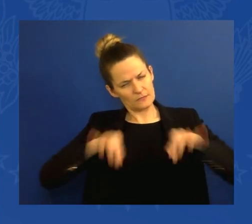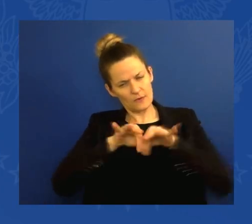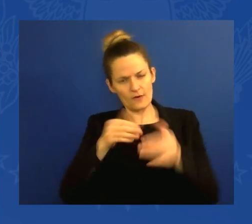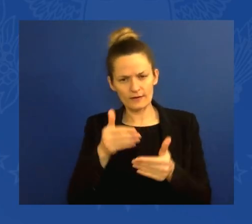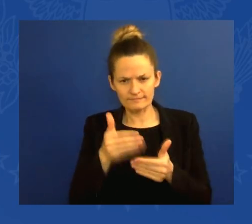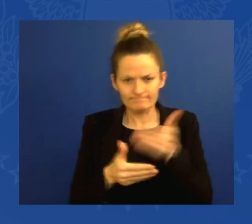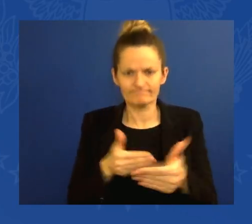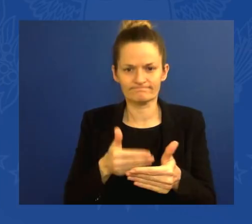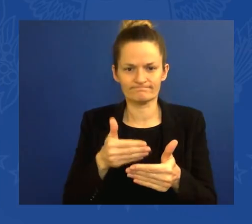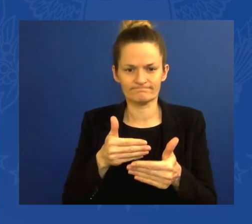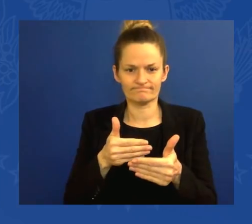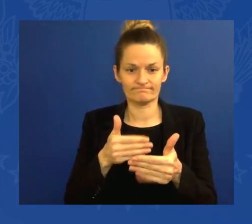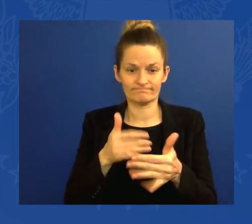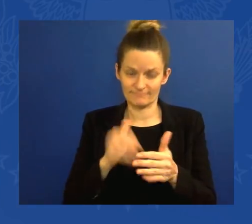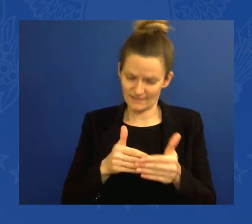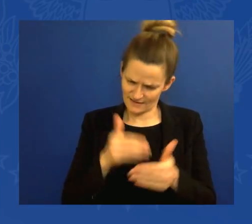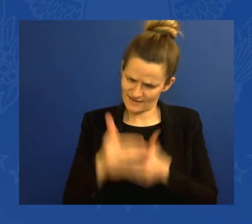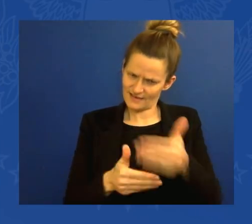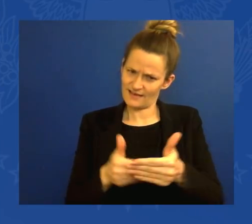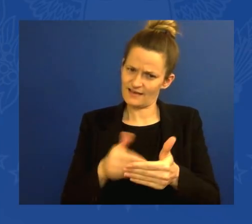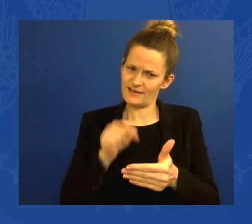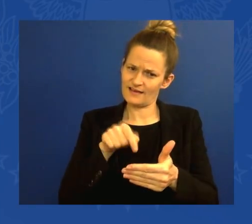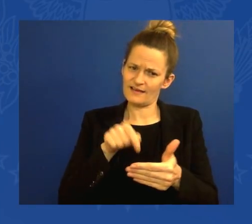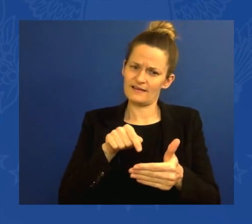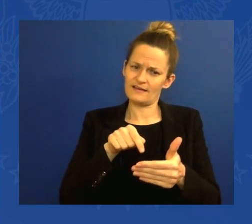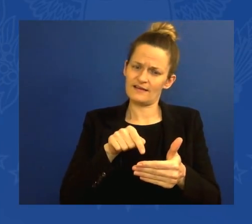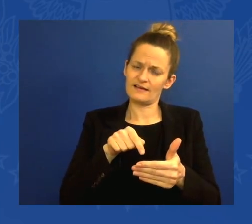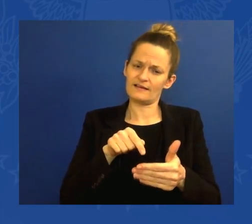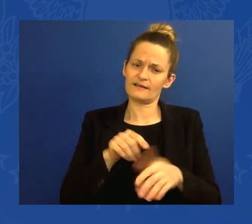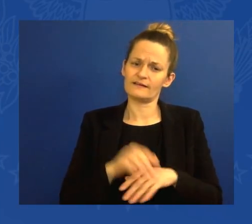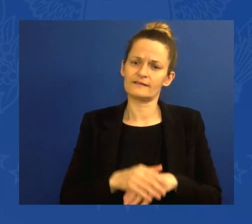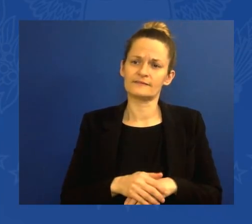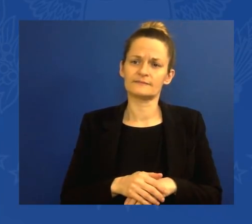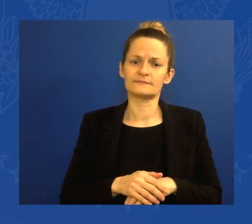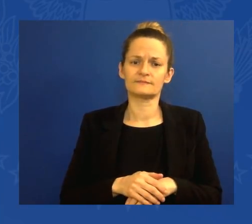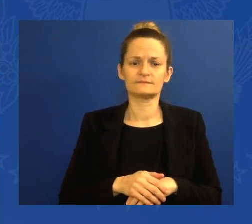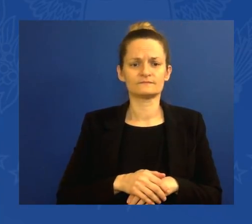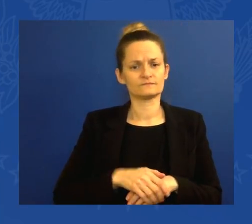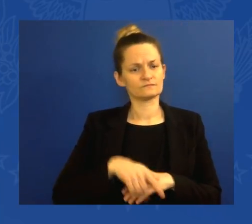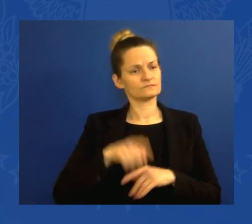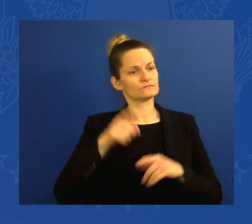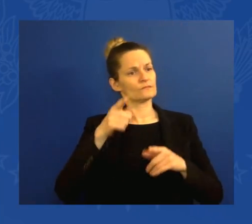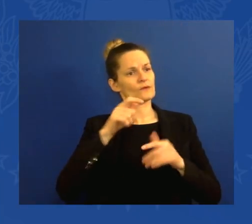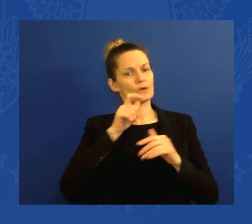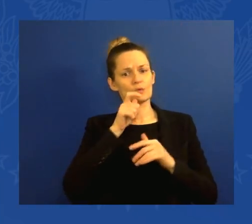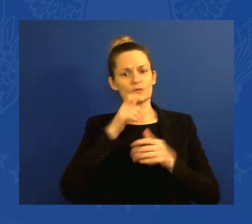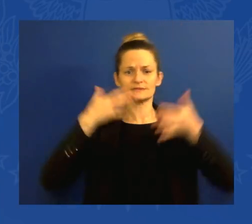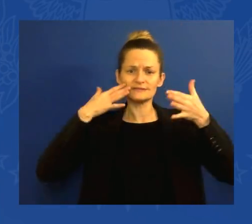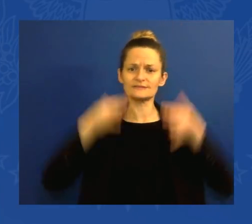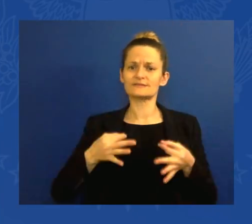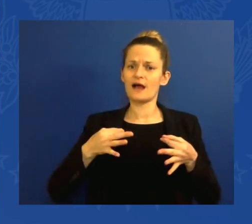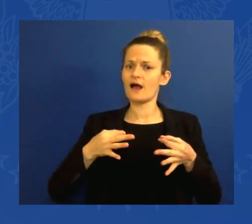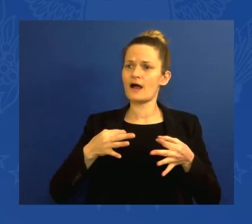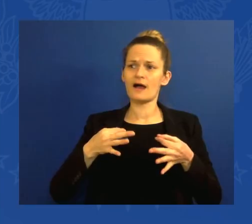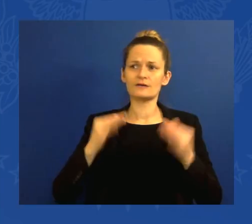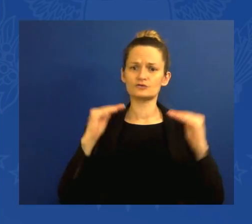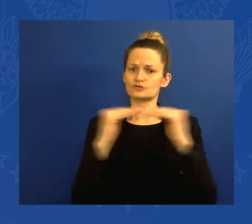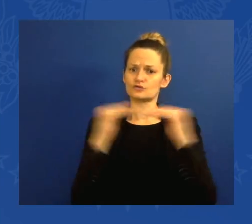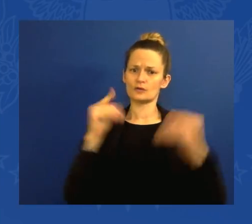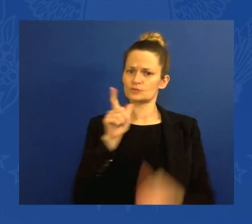to choose how to pursue justice away from the worker. I'm glad that there was a broad bipartisan support and unanimity